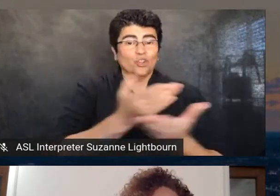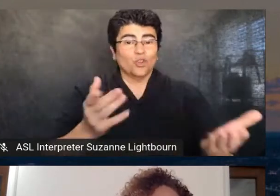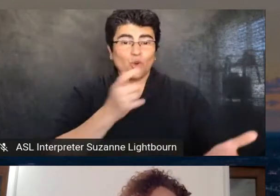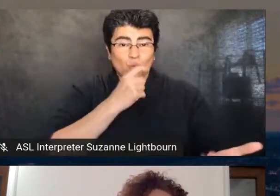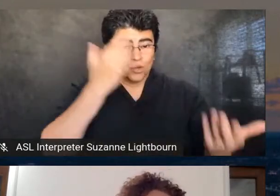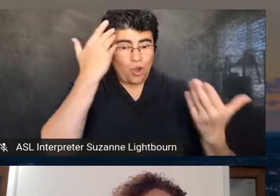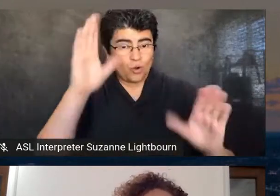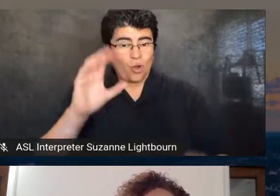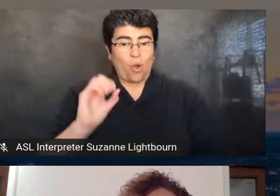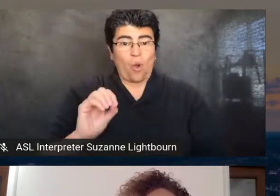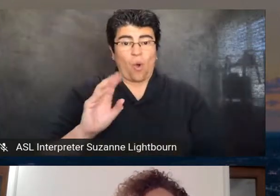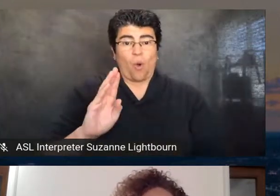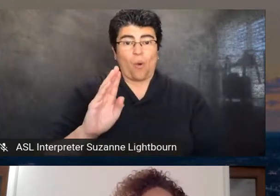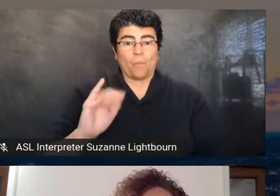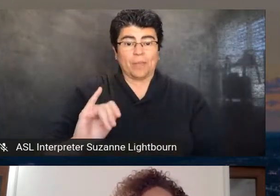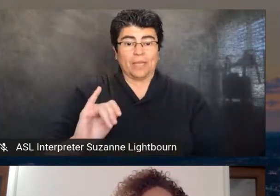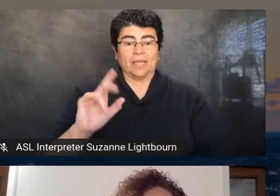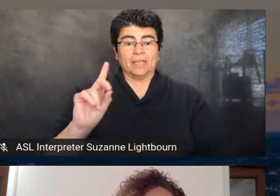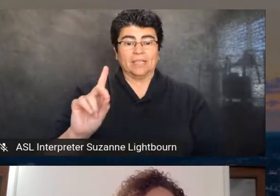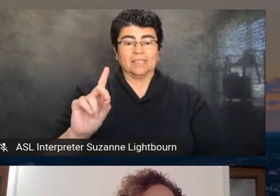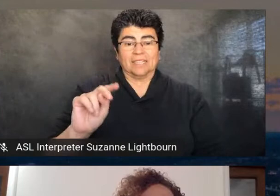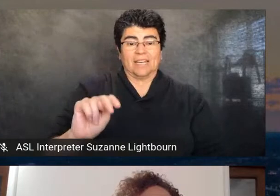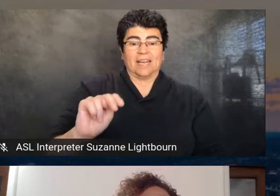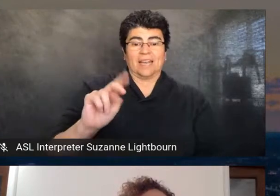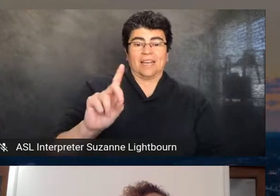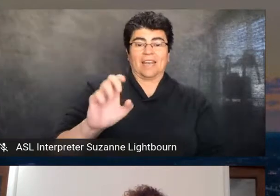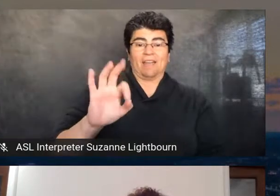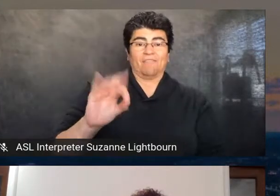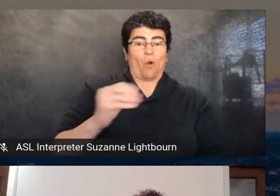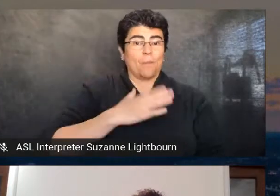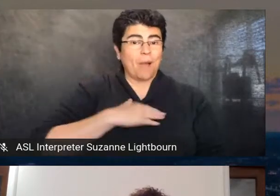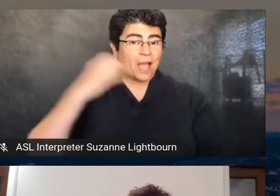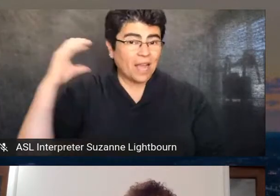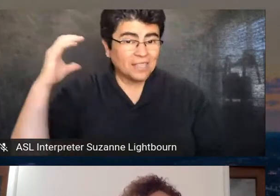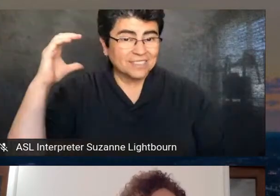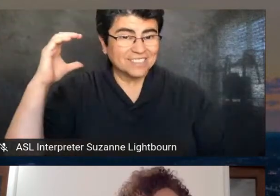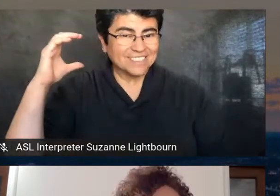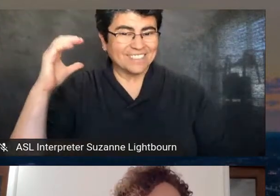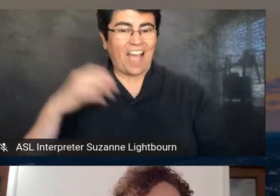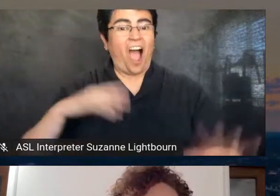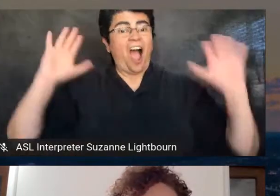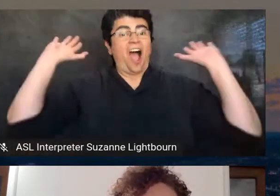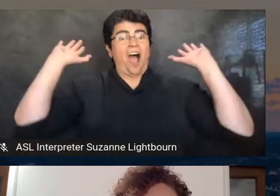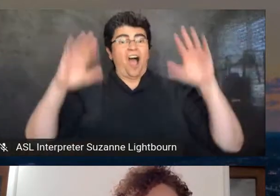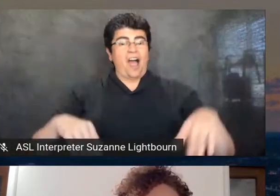Obi Ndefo is my cousin, and I am so grateful that